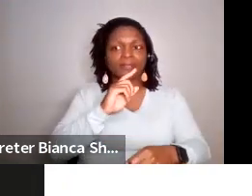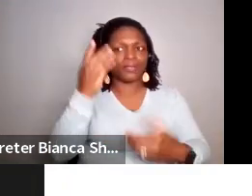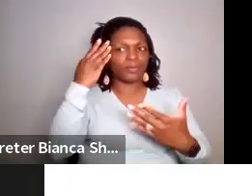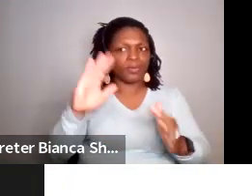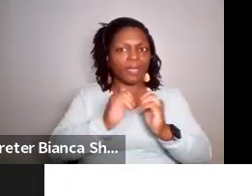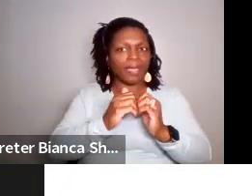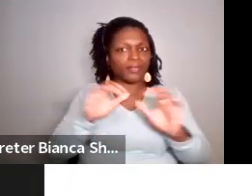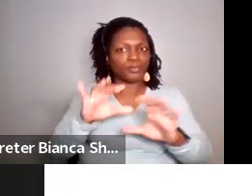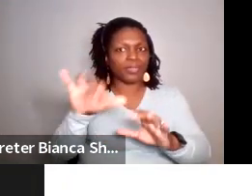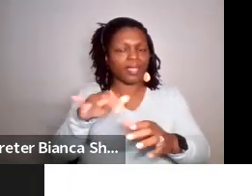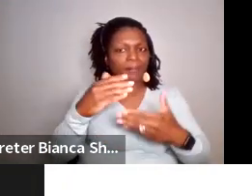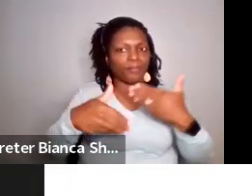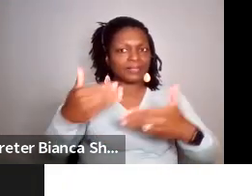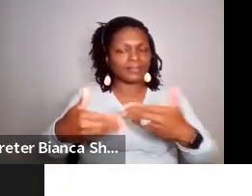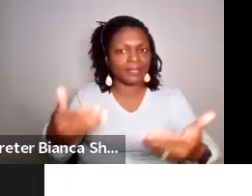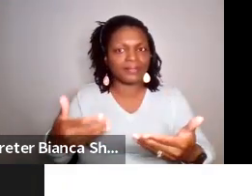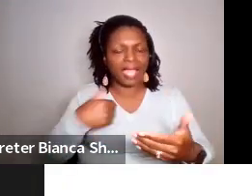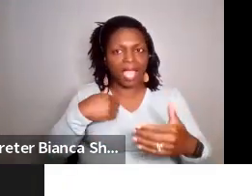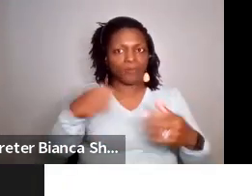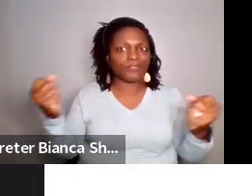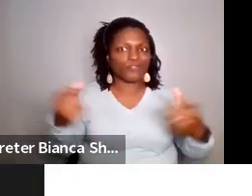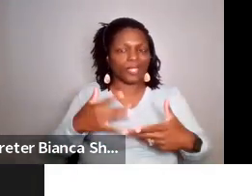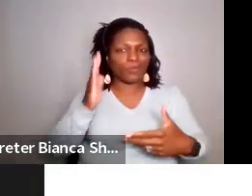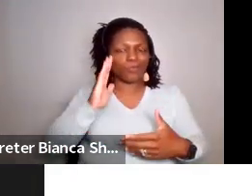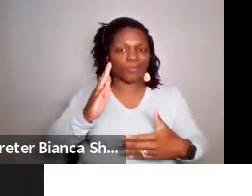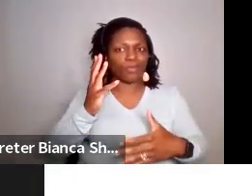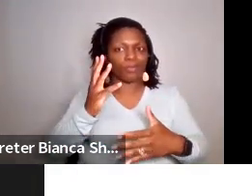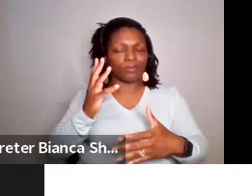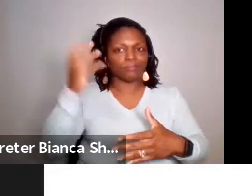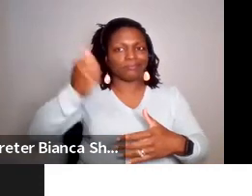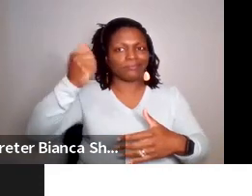I was afraid I was going to lose. You know my disability.